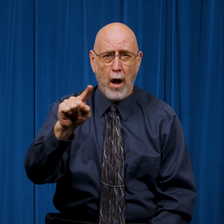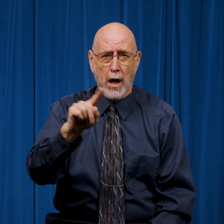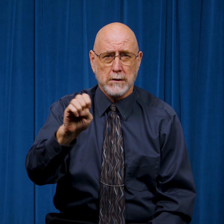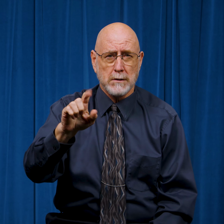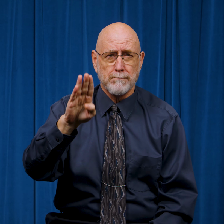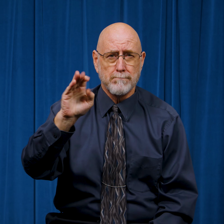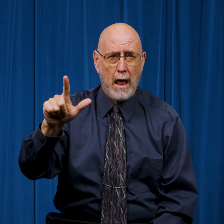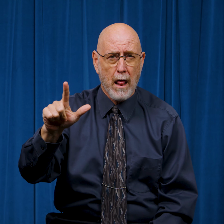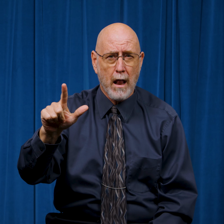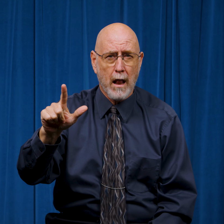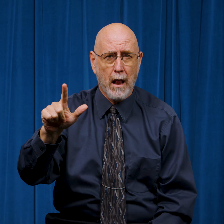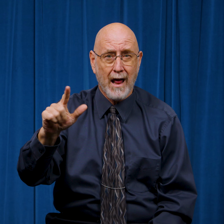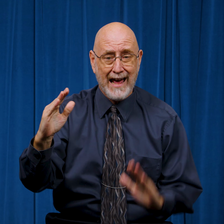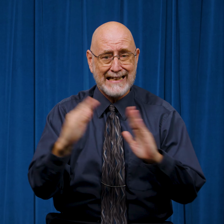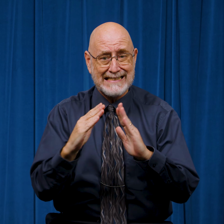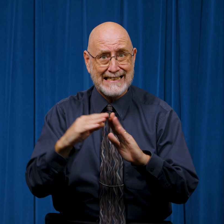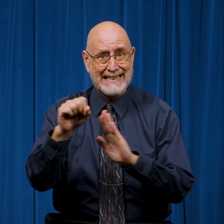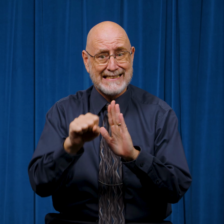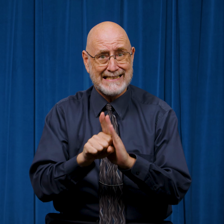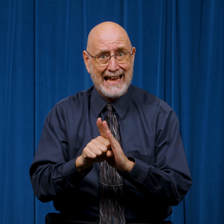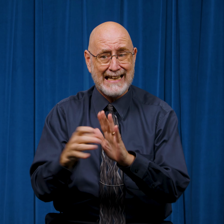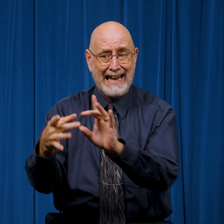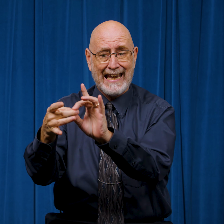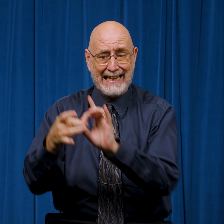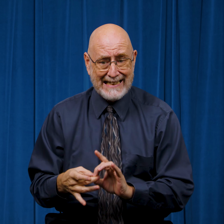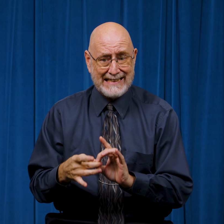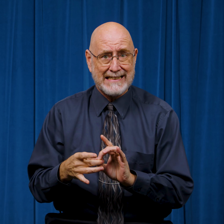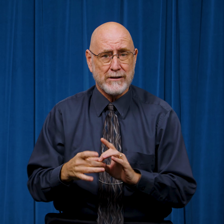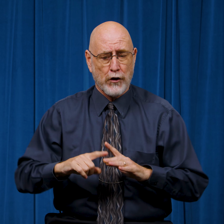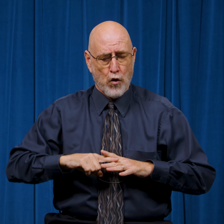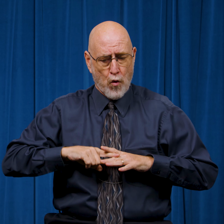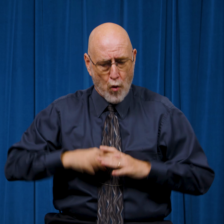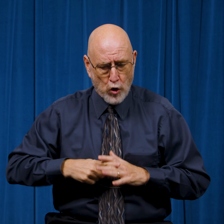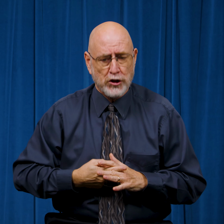from a city and state linked to the very origins of the United States,